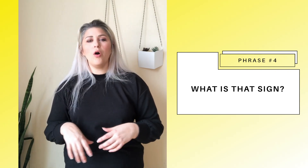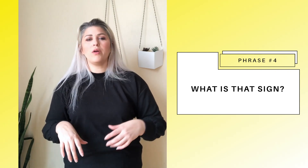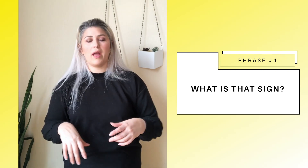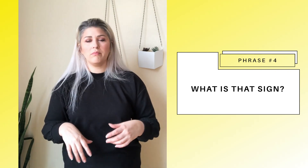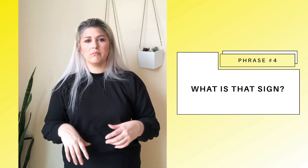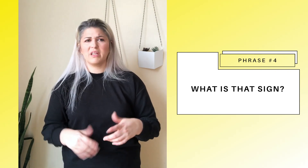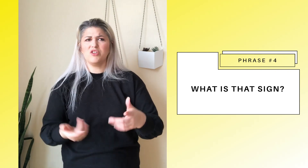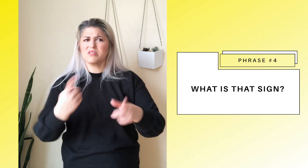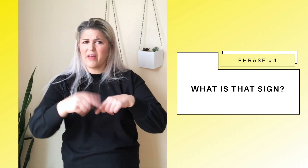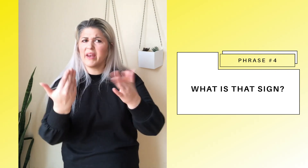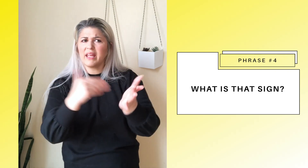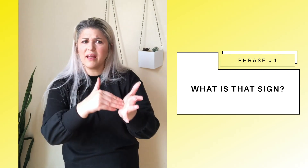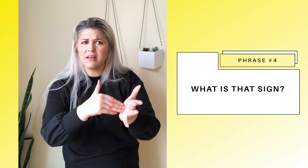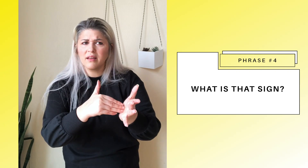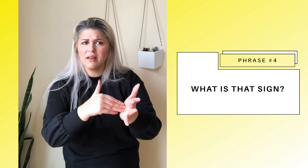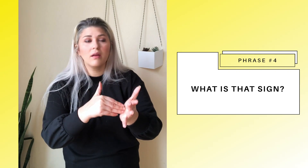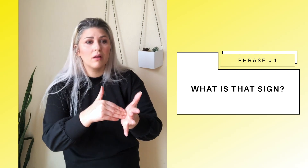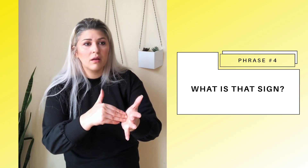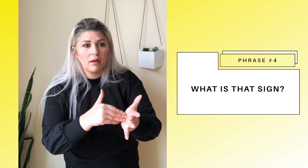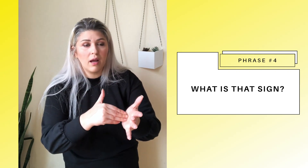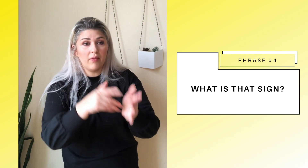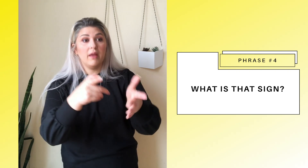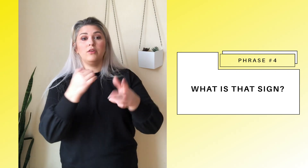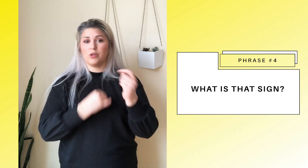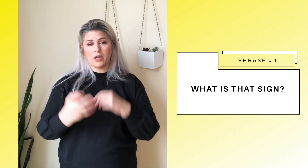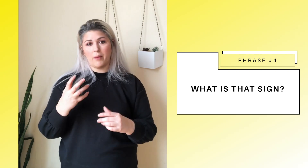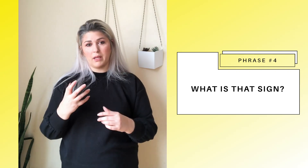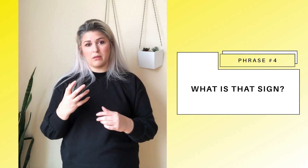Oh, okay. Can you sign that again? And then you can copy it.